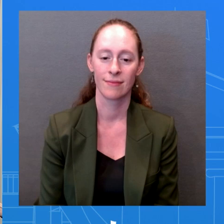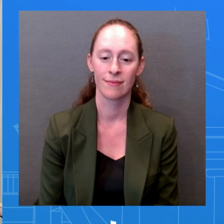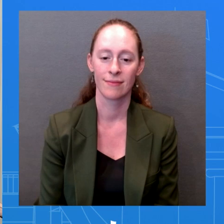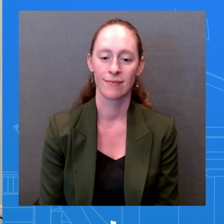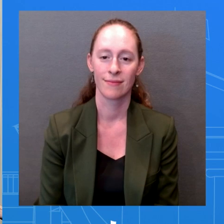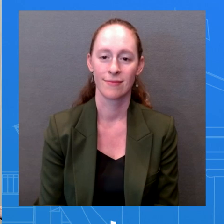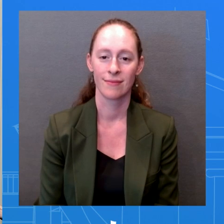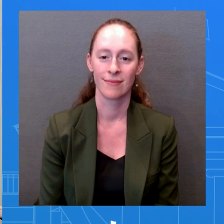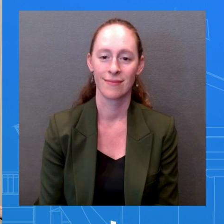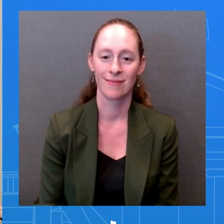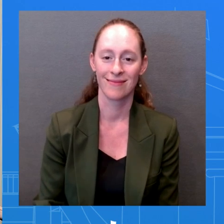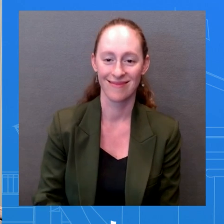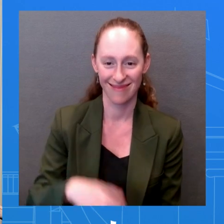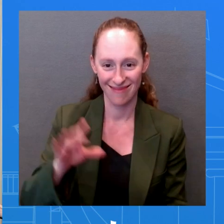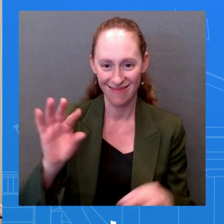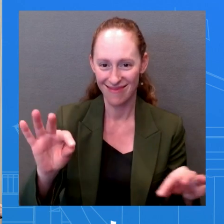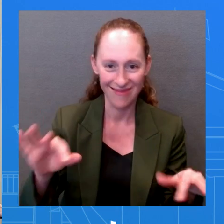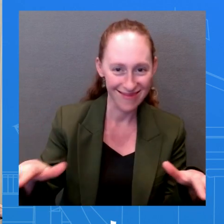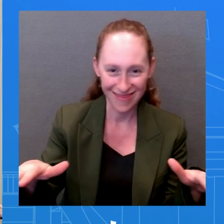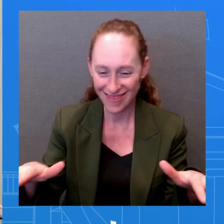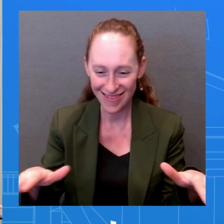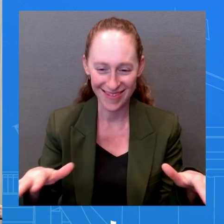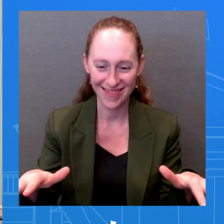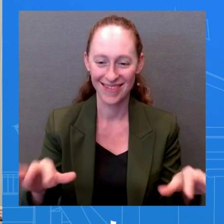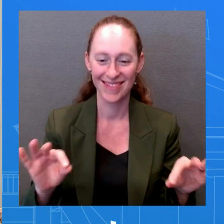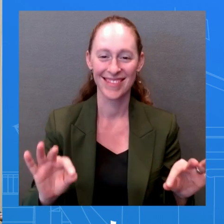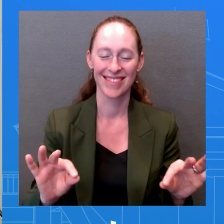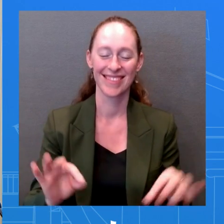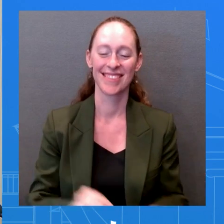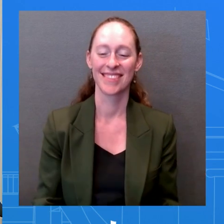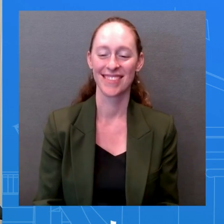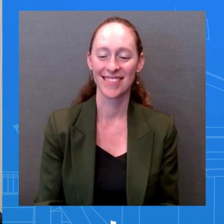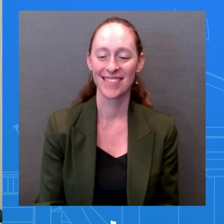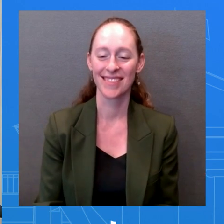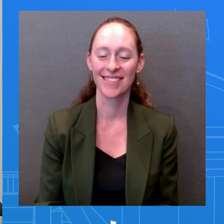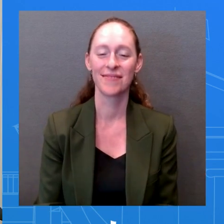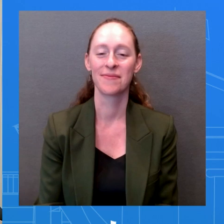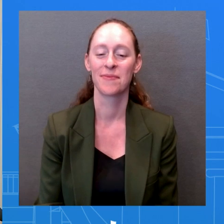Okay, today we have a special guest in our briefing room.